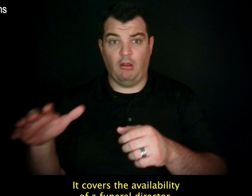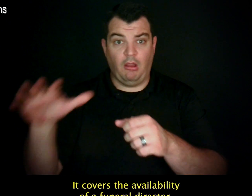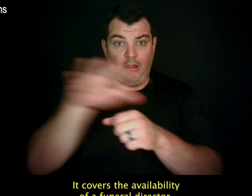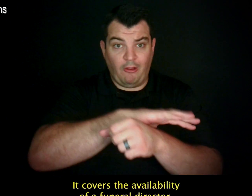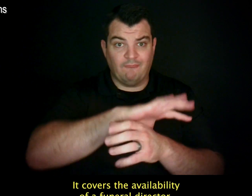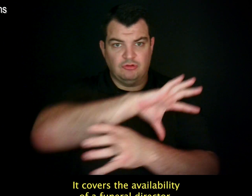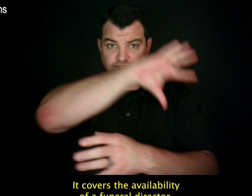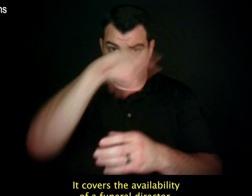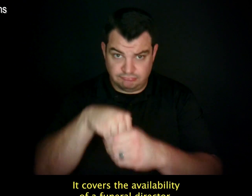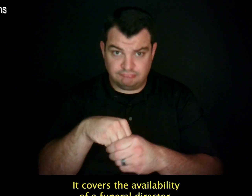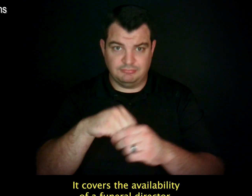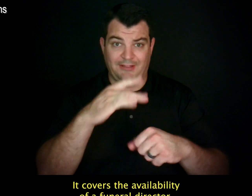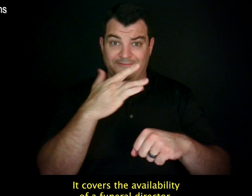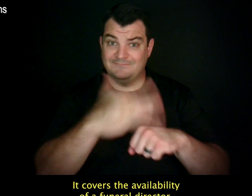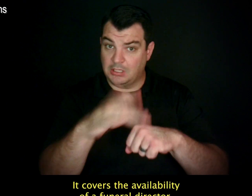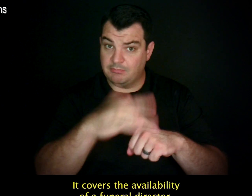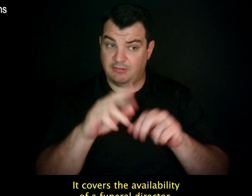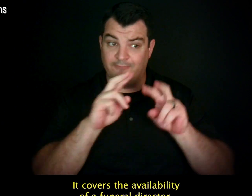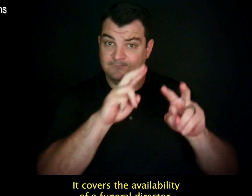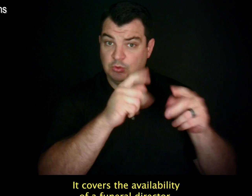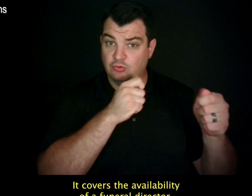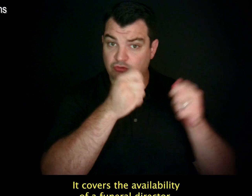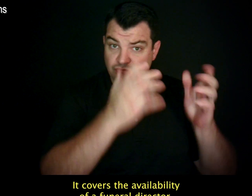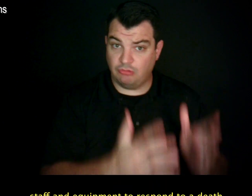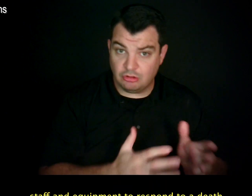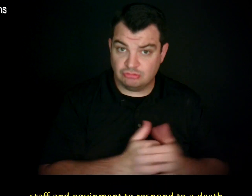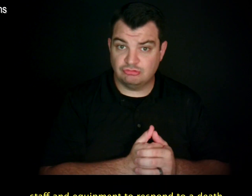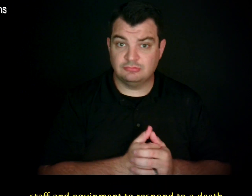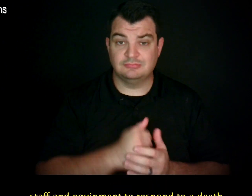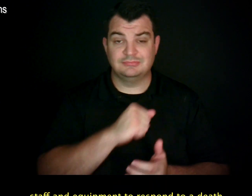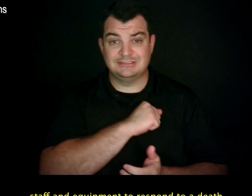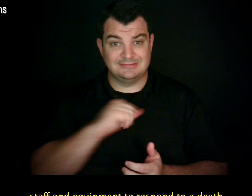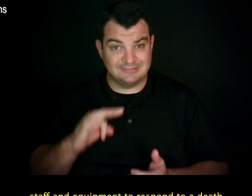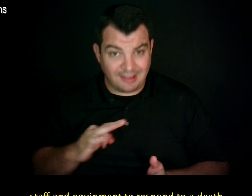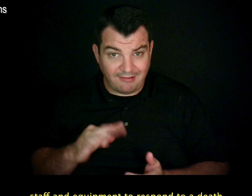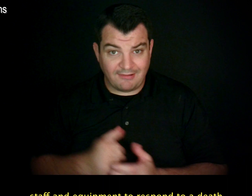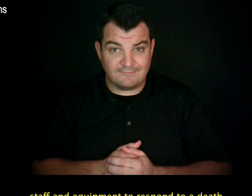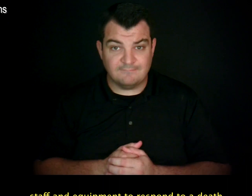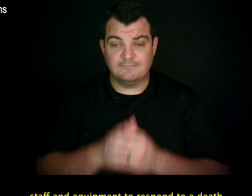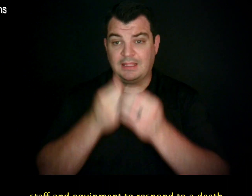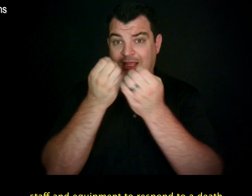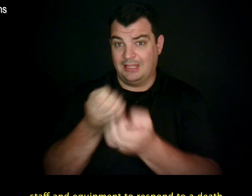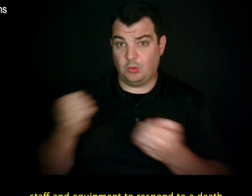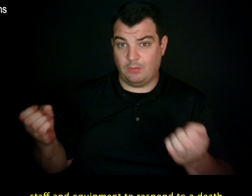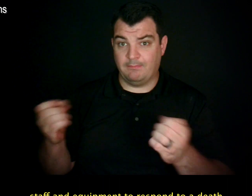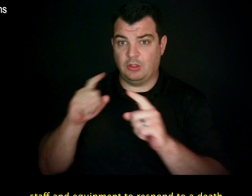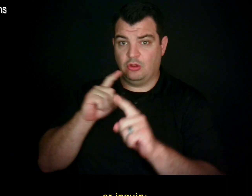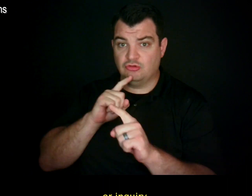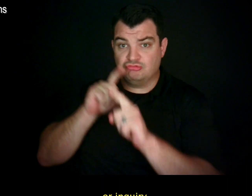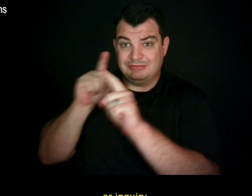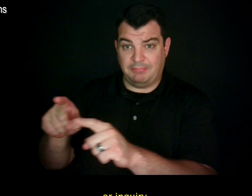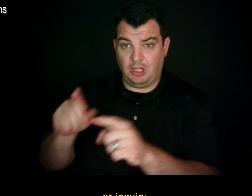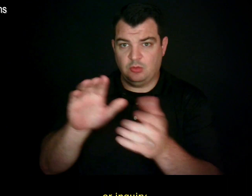It covers the availability of a funeral director, staff and equipment to respond to a death or inquiry.